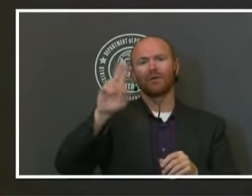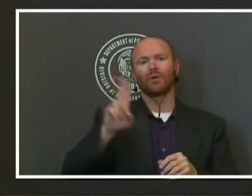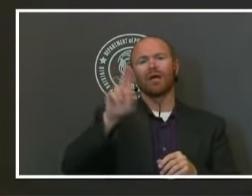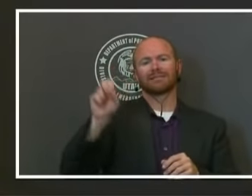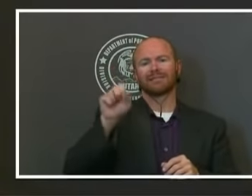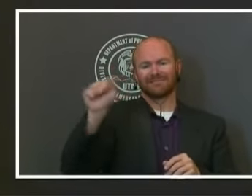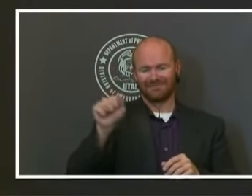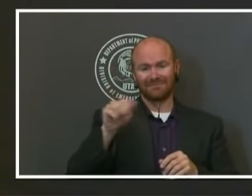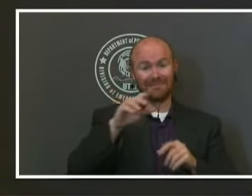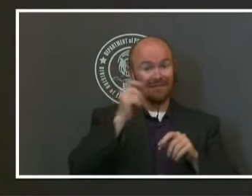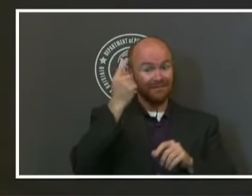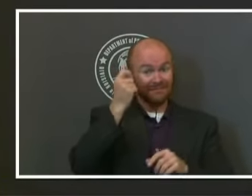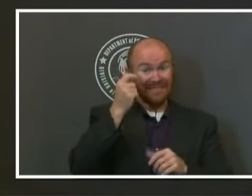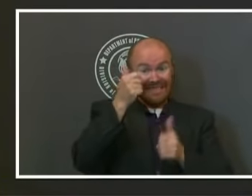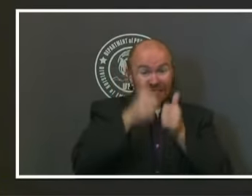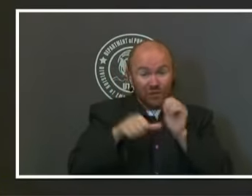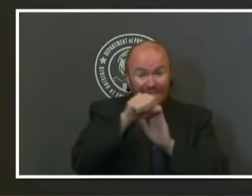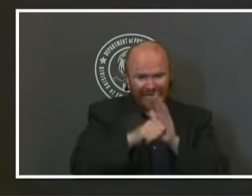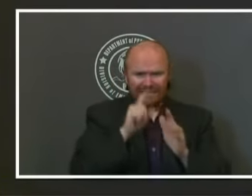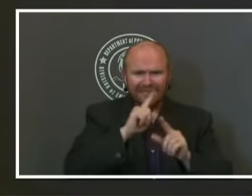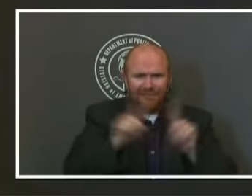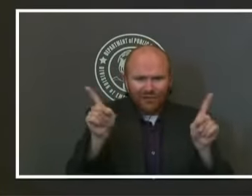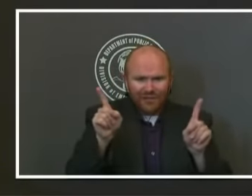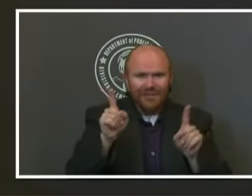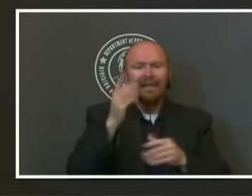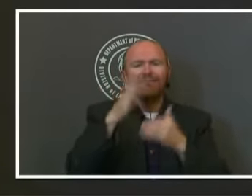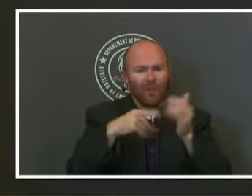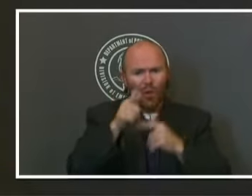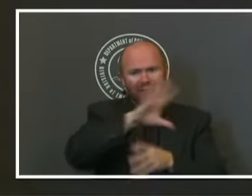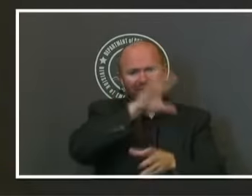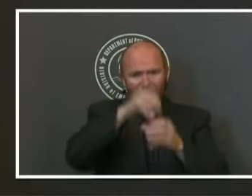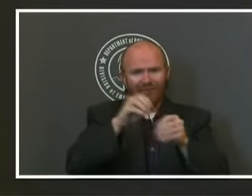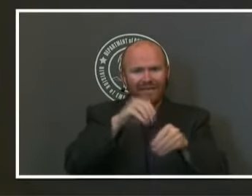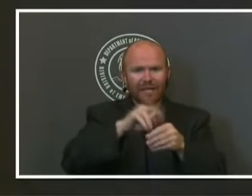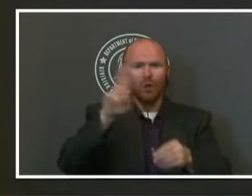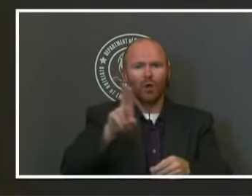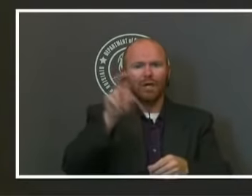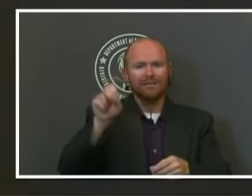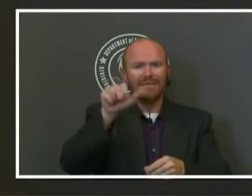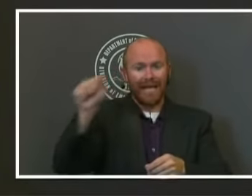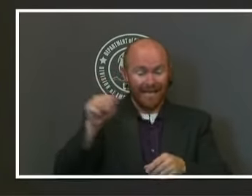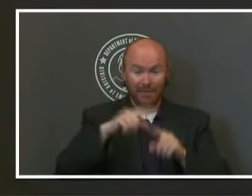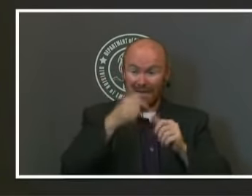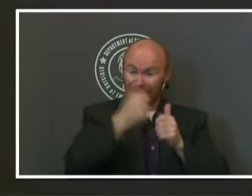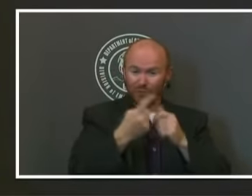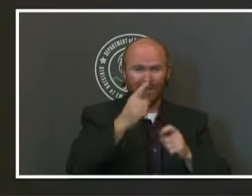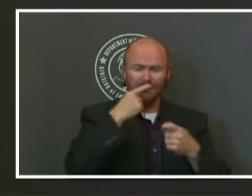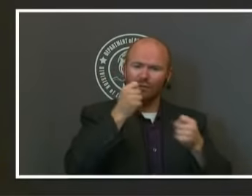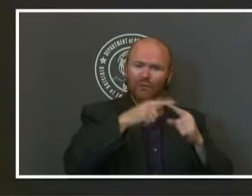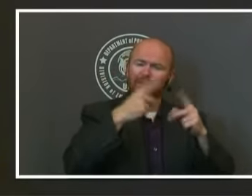failure along this pathway if you're trying to find the right